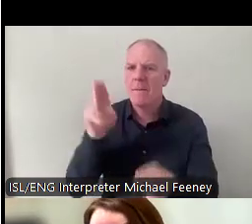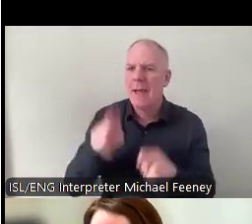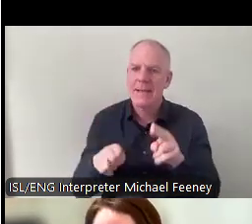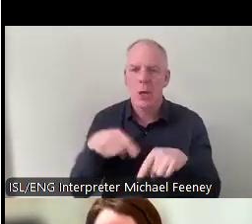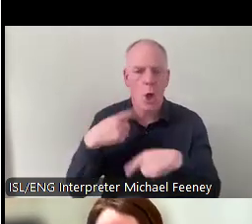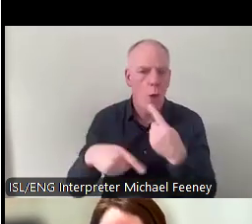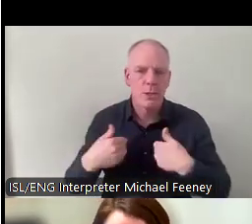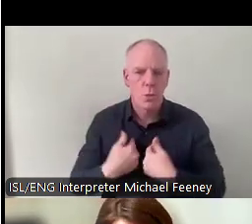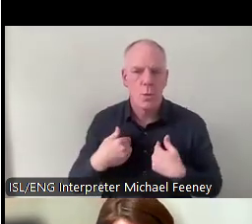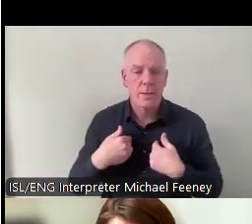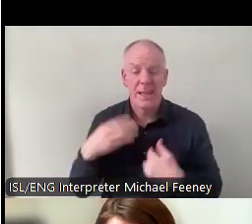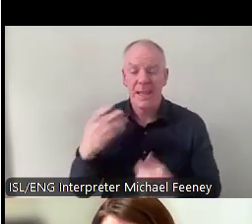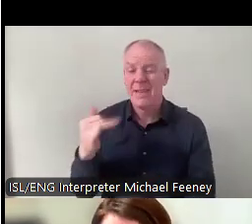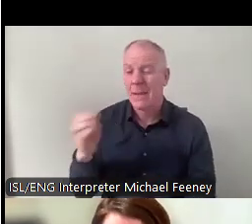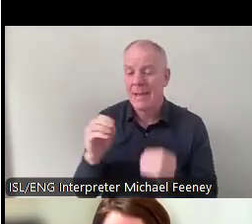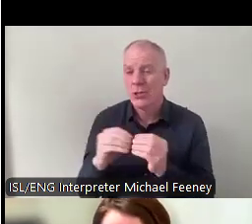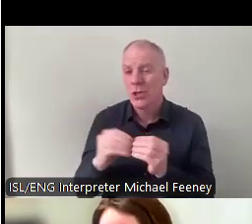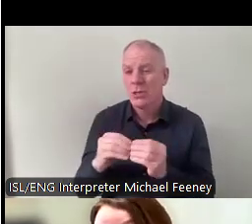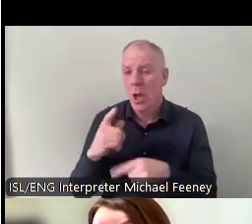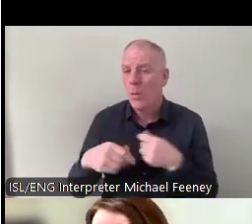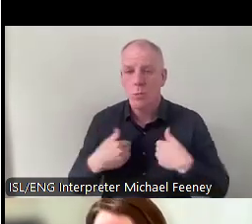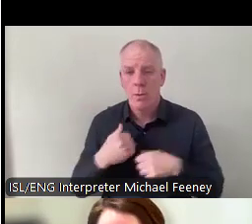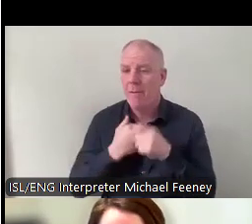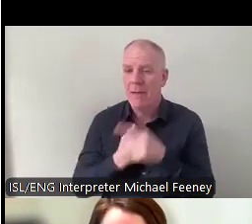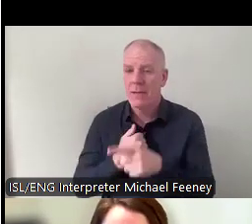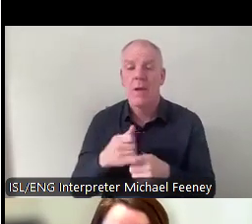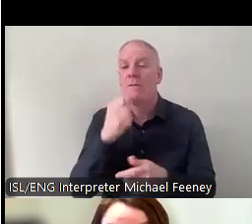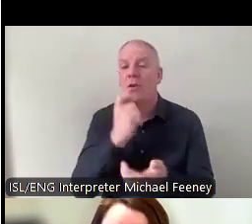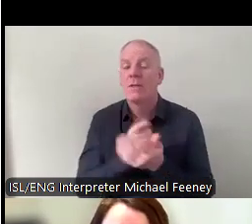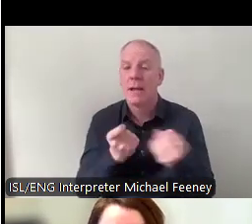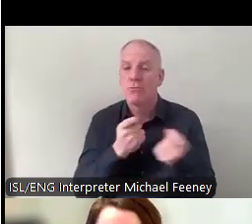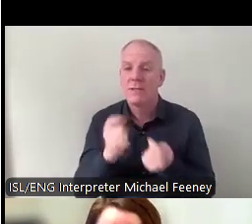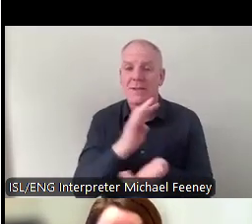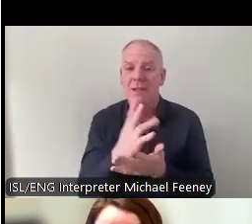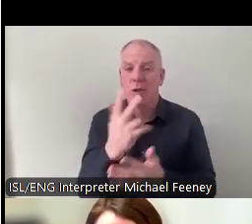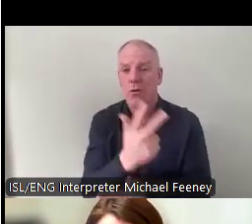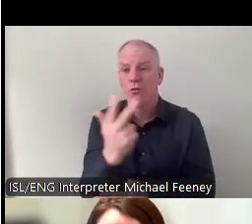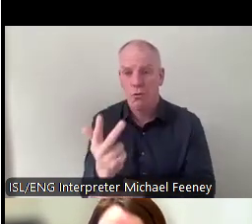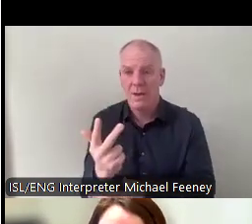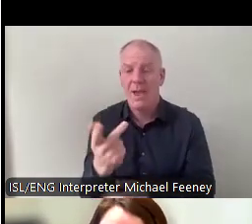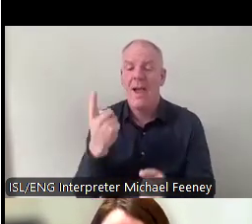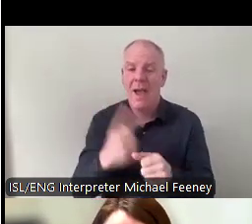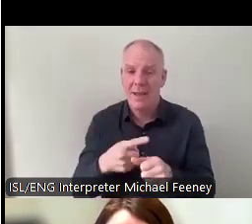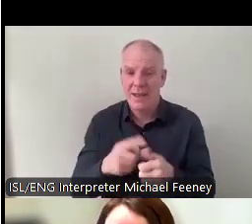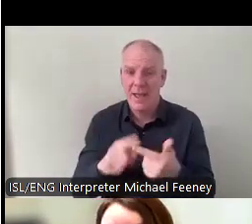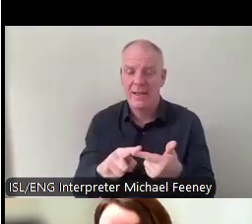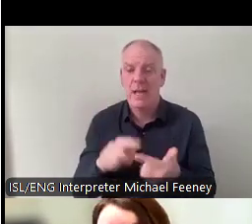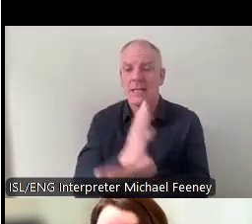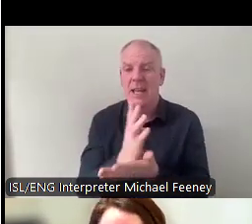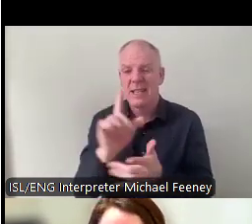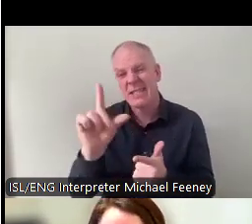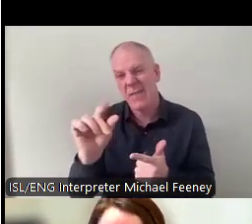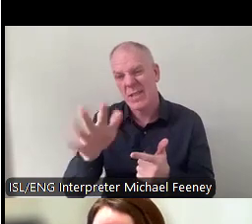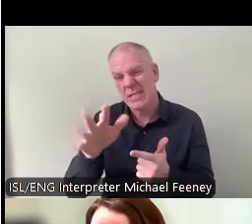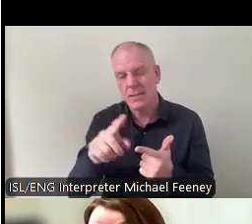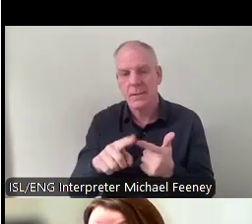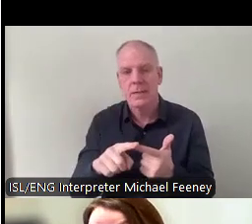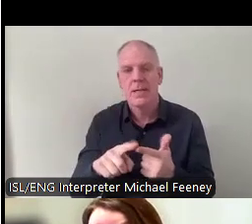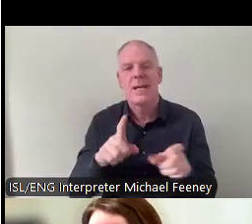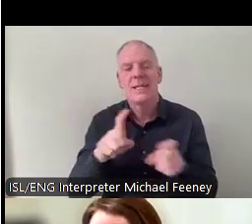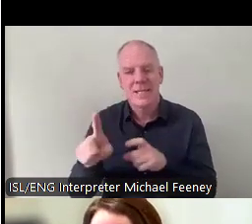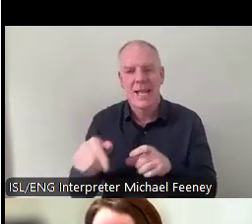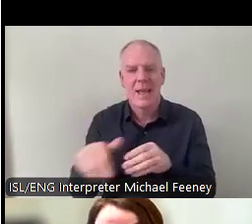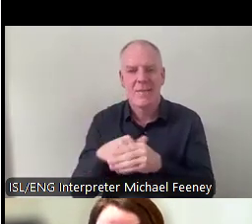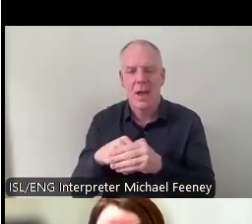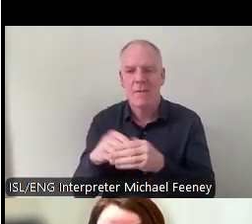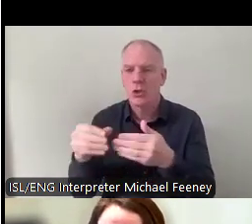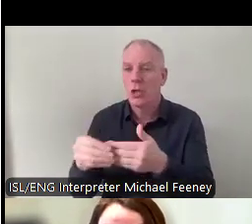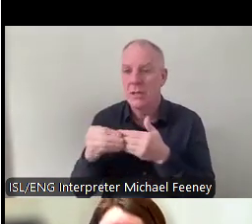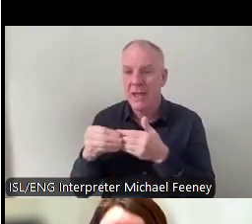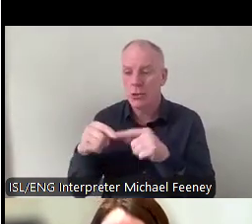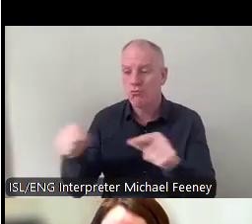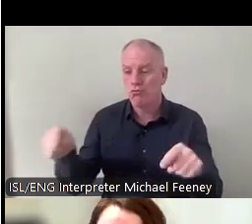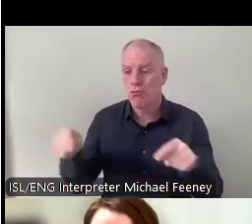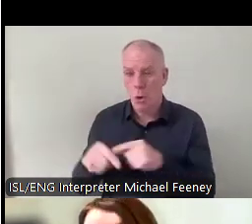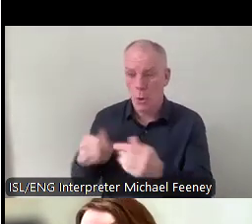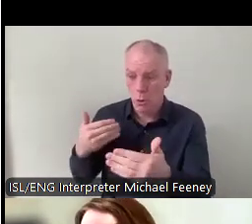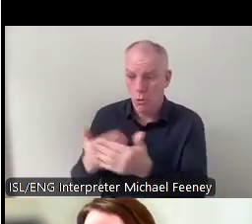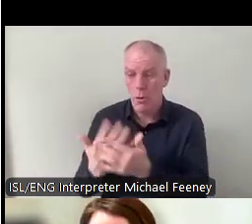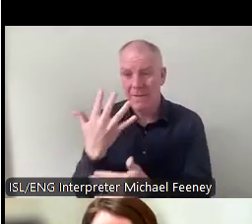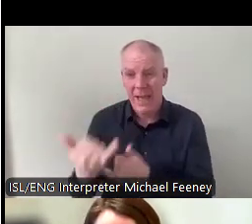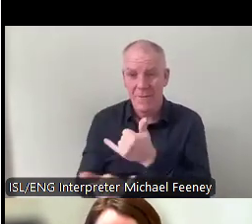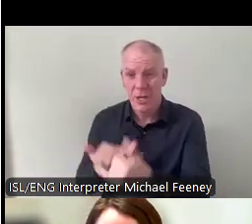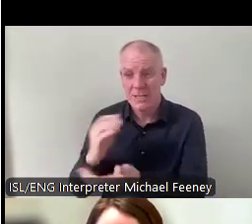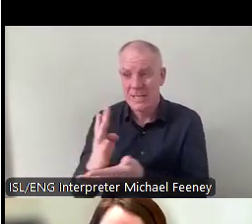Aoife mentioned, it was first treated in 1933 and again, then in the 70s, where it remained in the Conservation Studio over the course of five whole years. This 1971